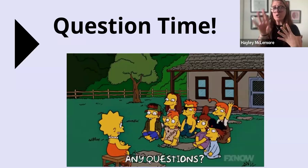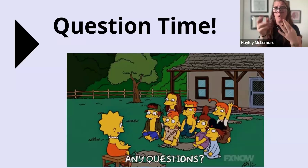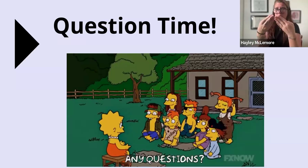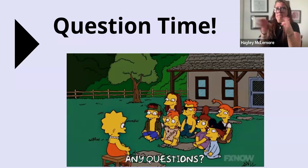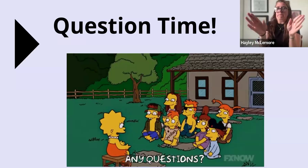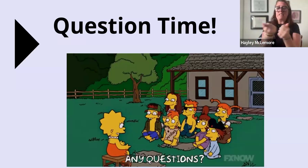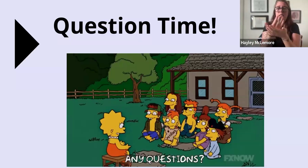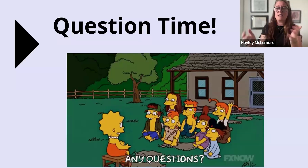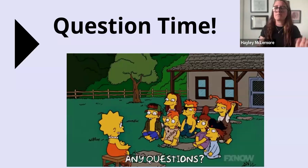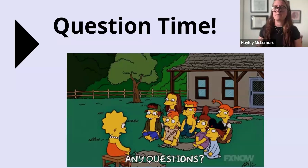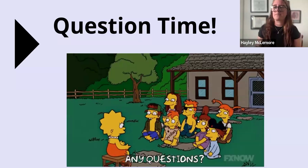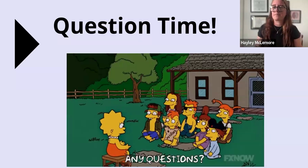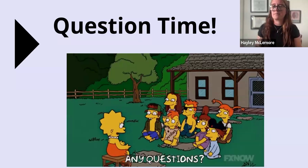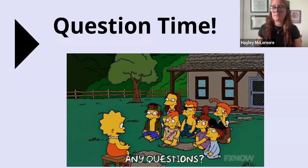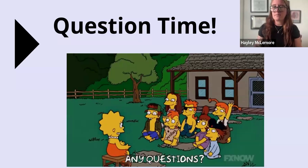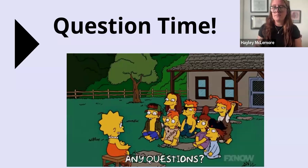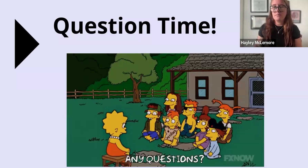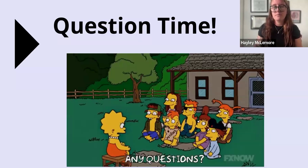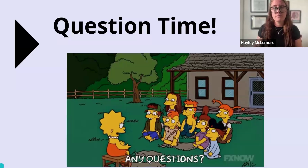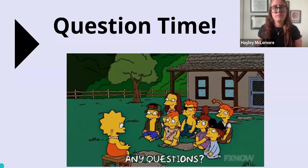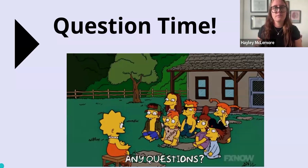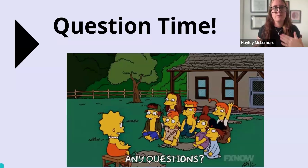mental health, or the screening process in general?